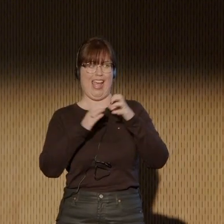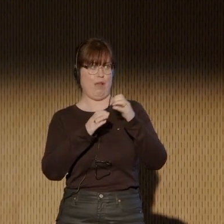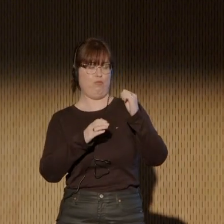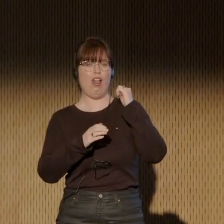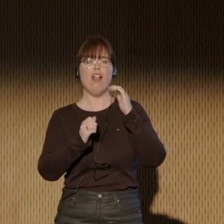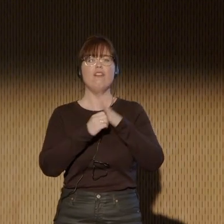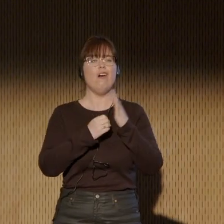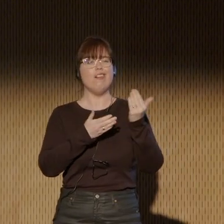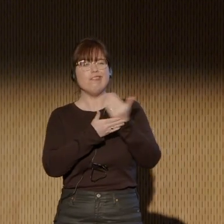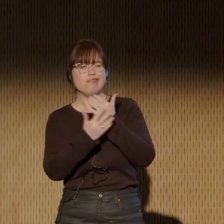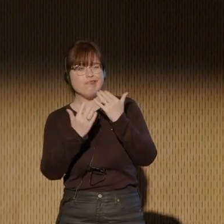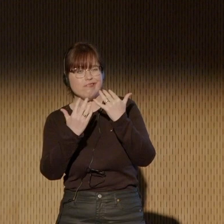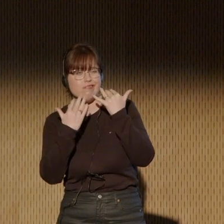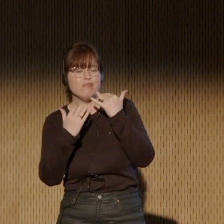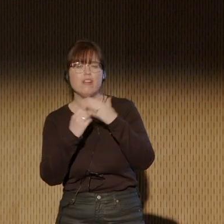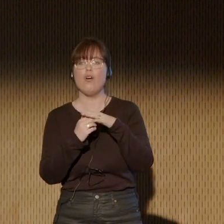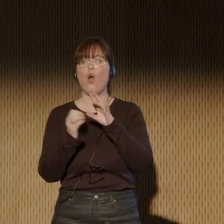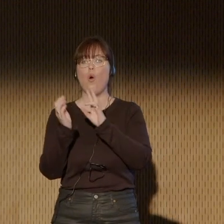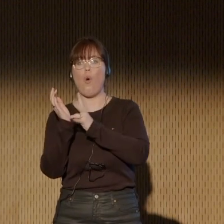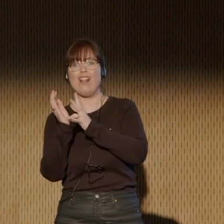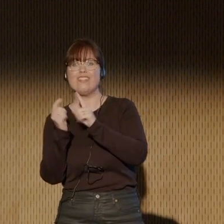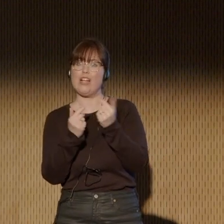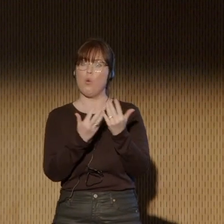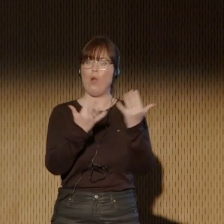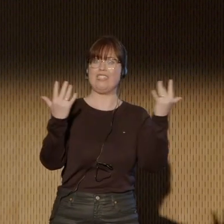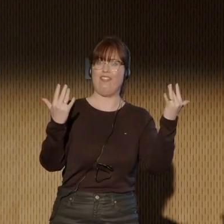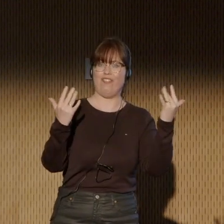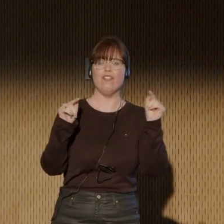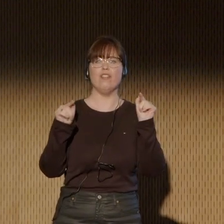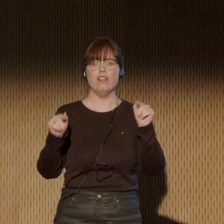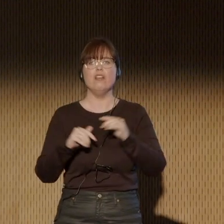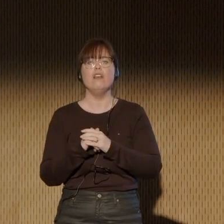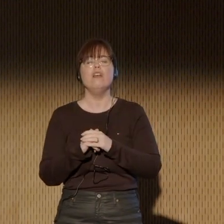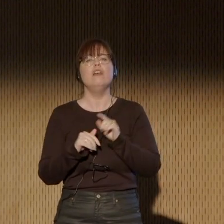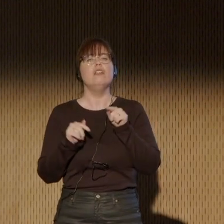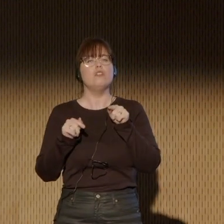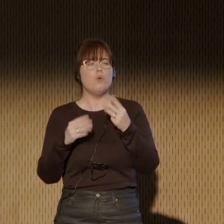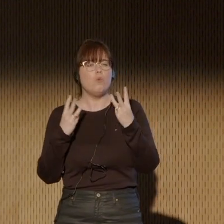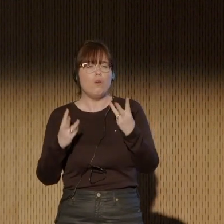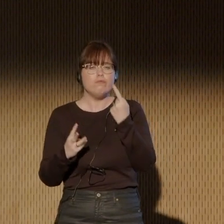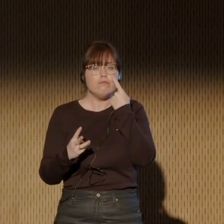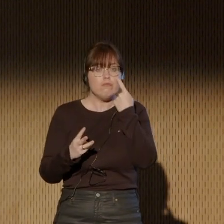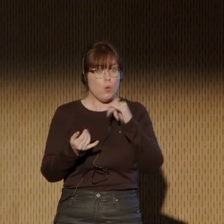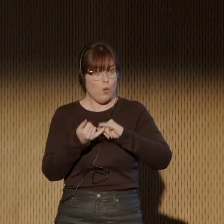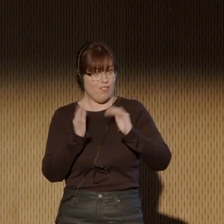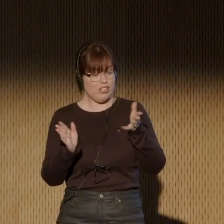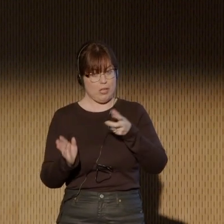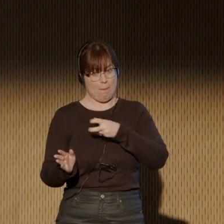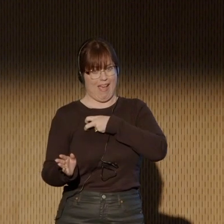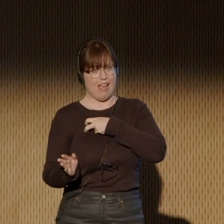and qualitative data. So we asked whether or not those who've gotten the badge were continuing to